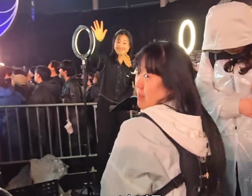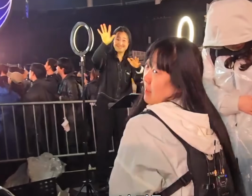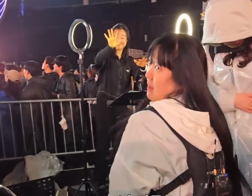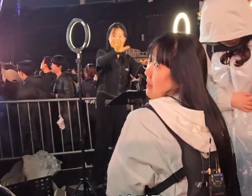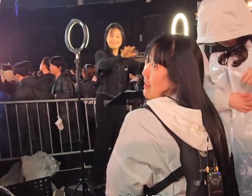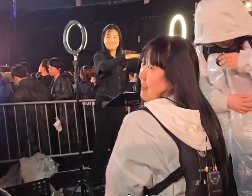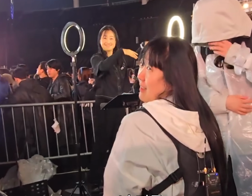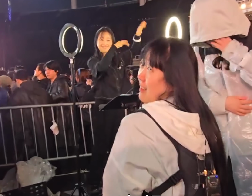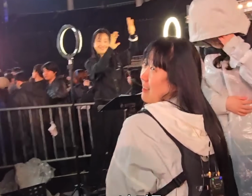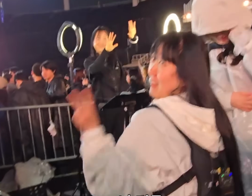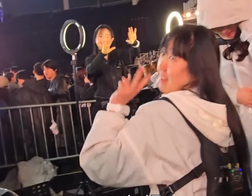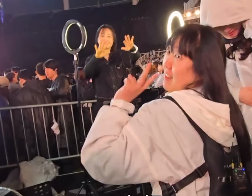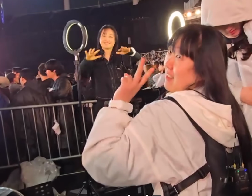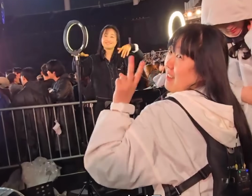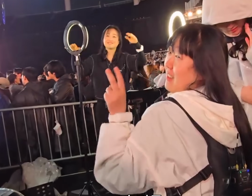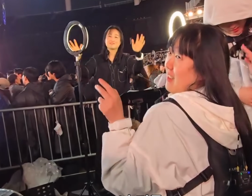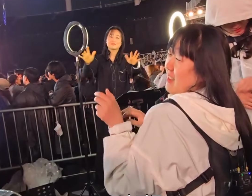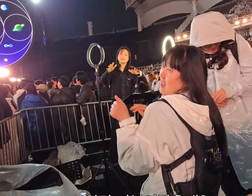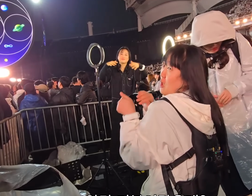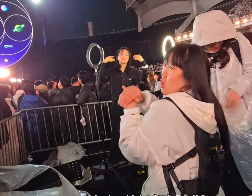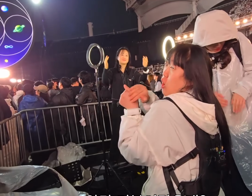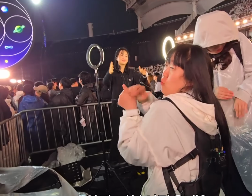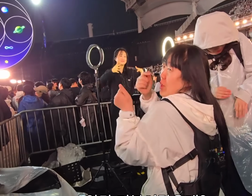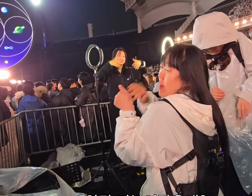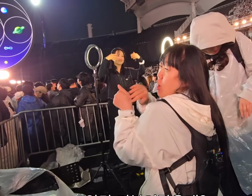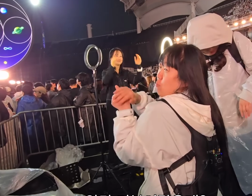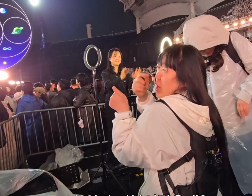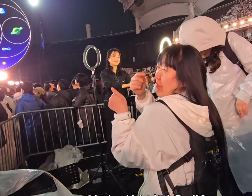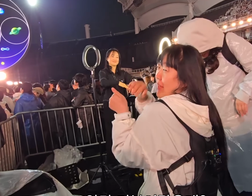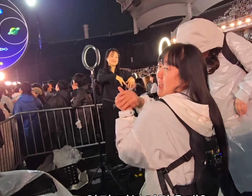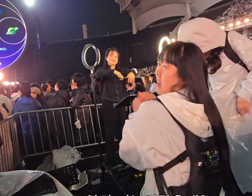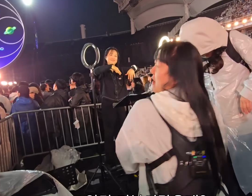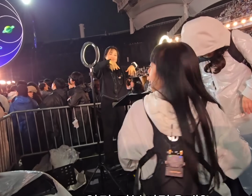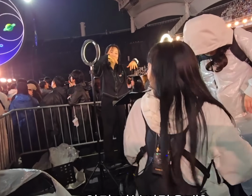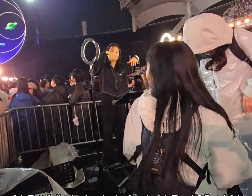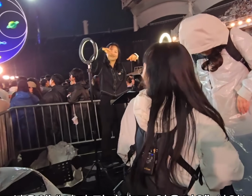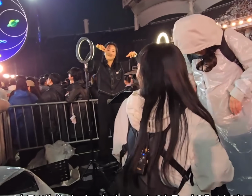I kinda feel like a turtle right now… 🐢 haha